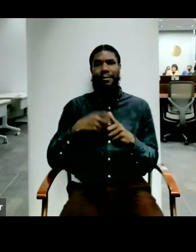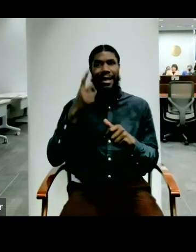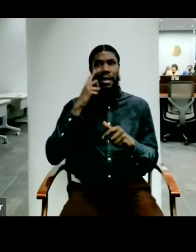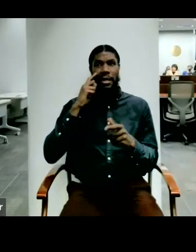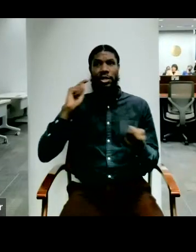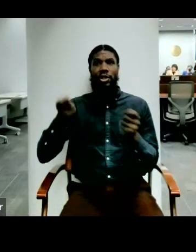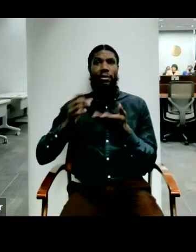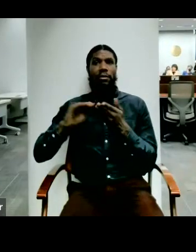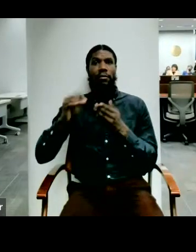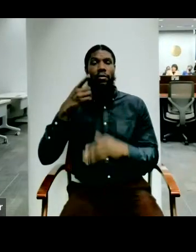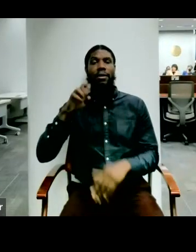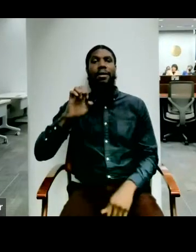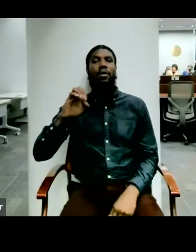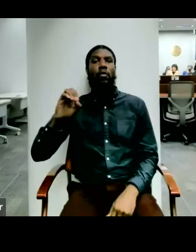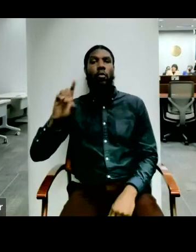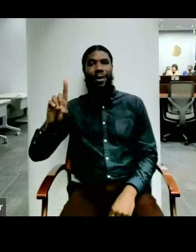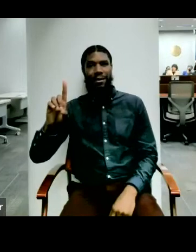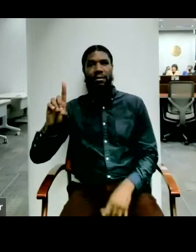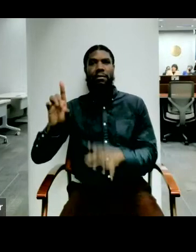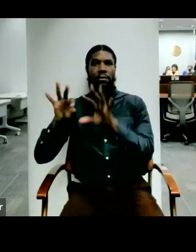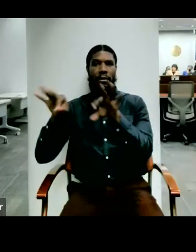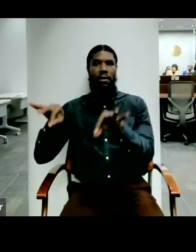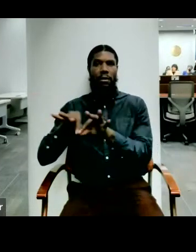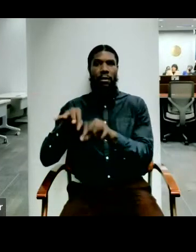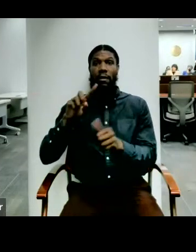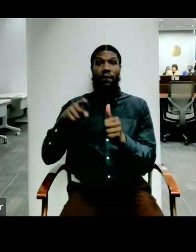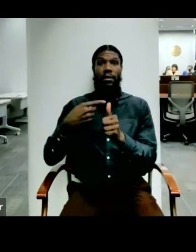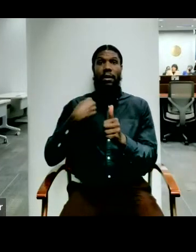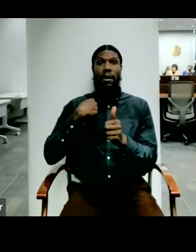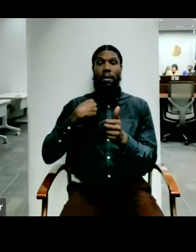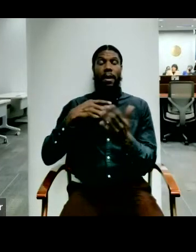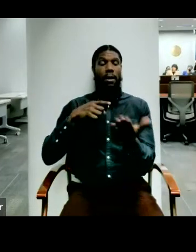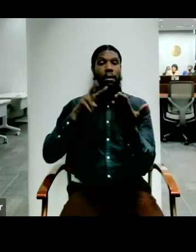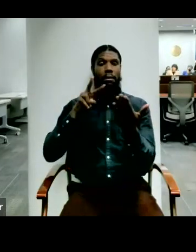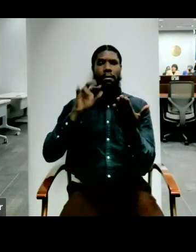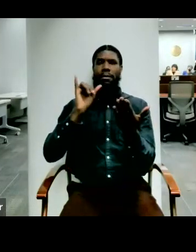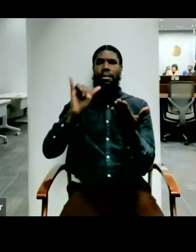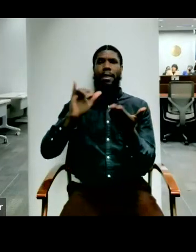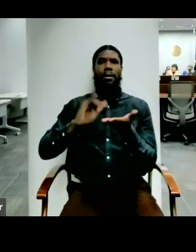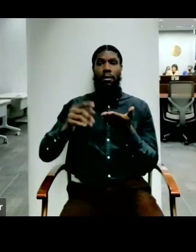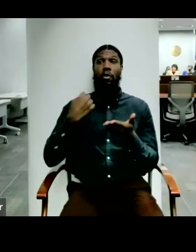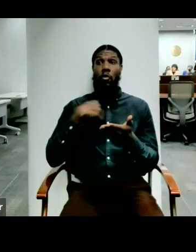EO1s, the first time I encountered those exemptions, we asked for EO1s